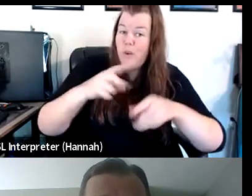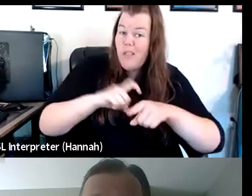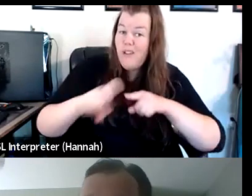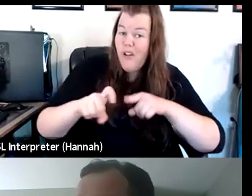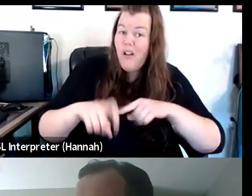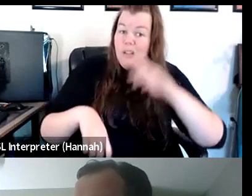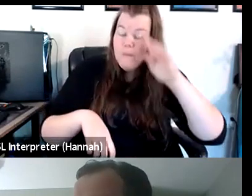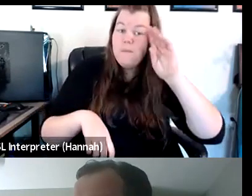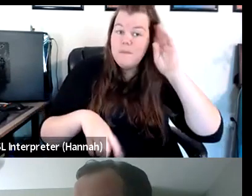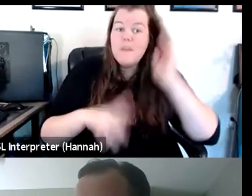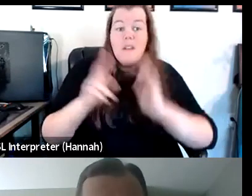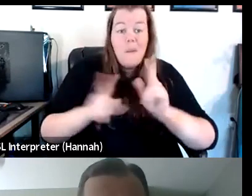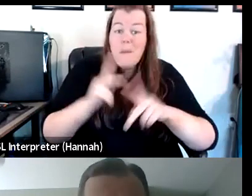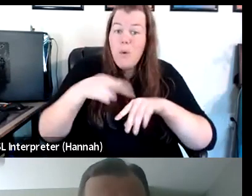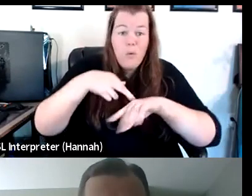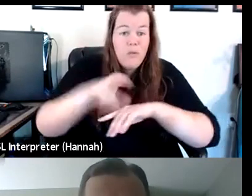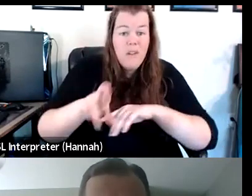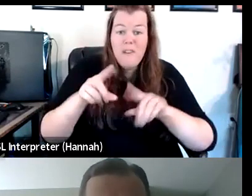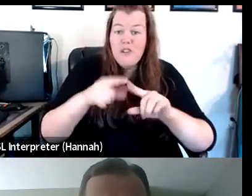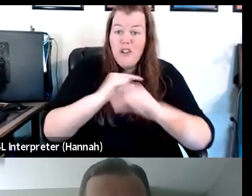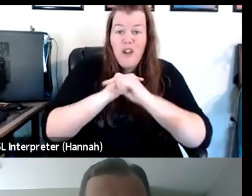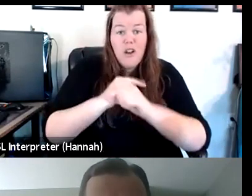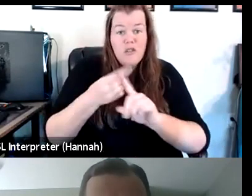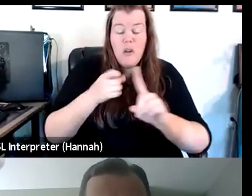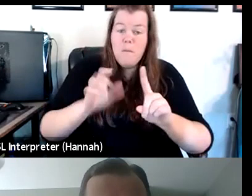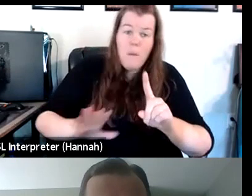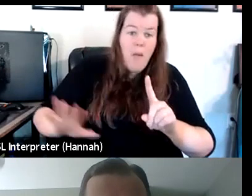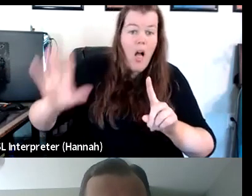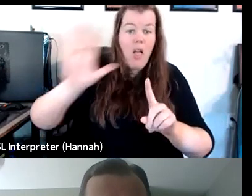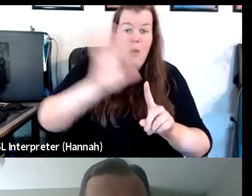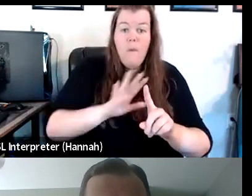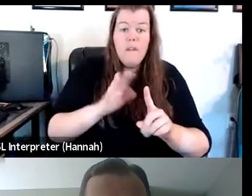people get referred to guardianship from all different places and we know schools are